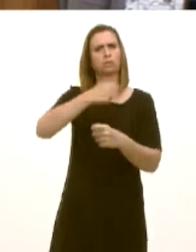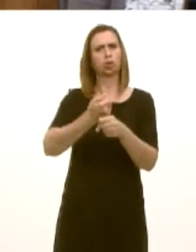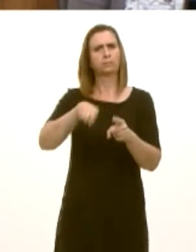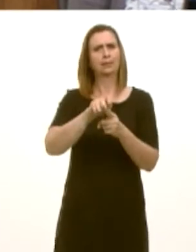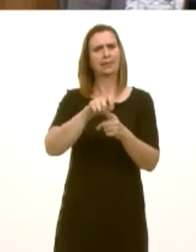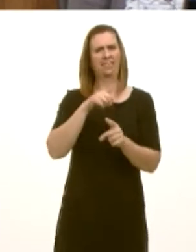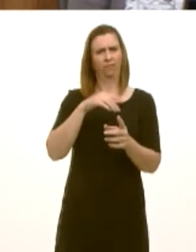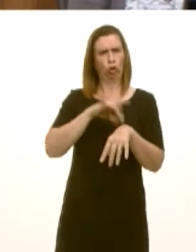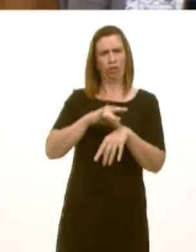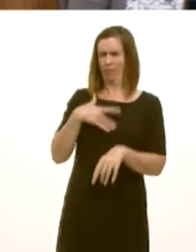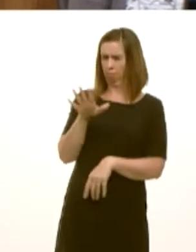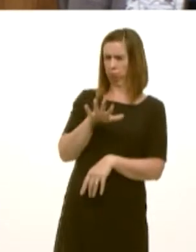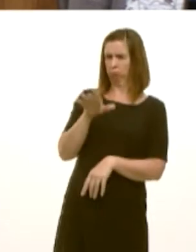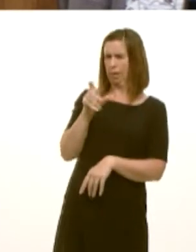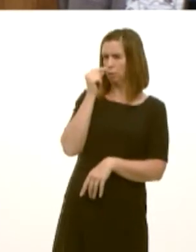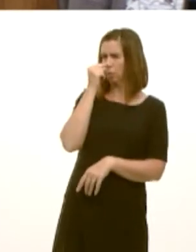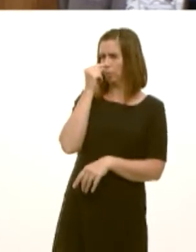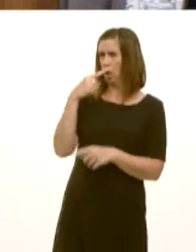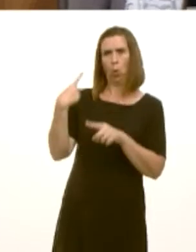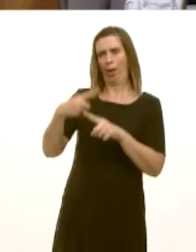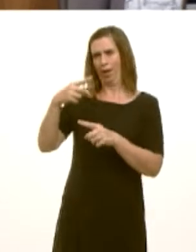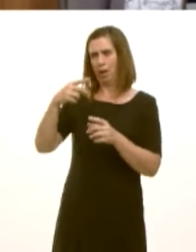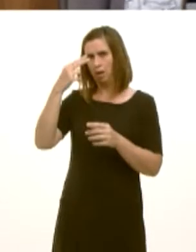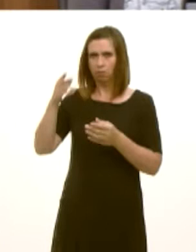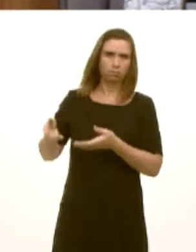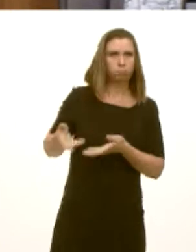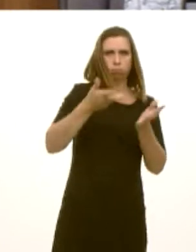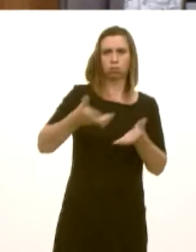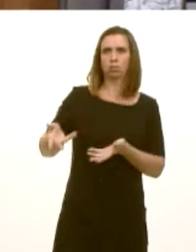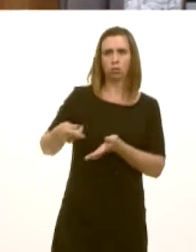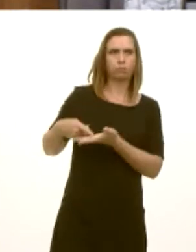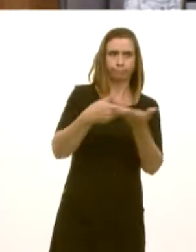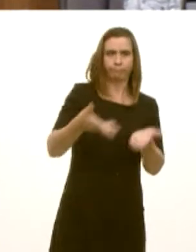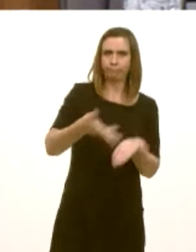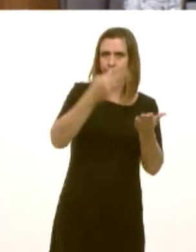The vast majority of people turn out not to have cancer, but the fact that theyíve been referred quickly is something that we very much welcome.